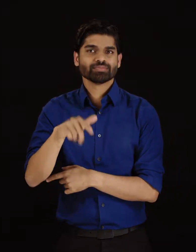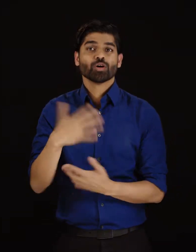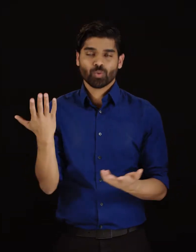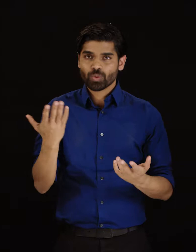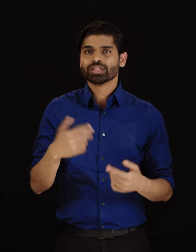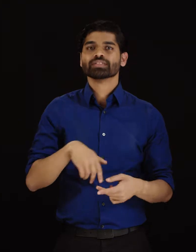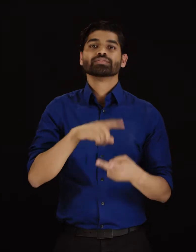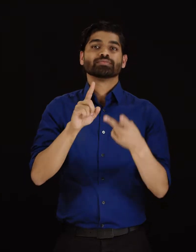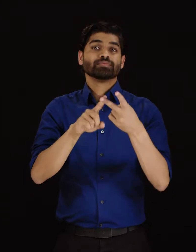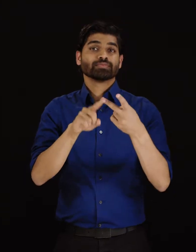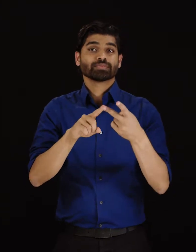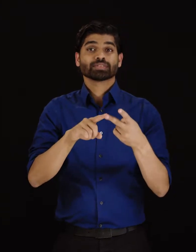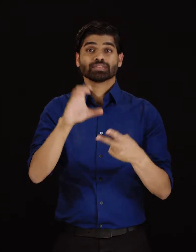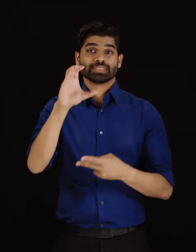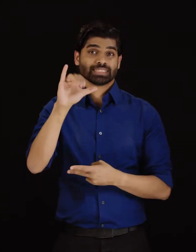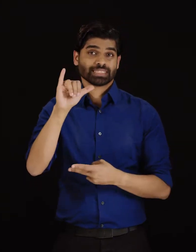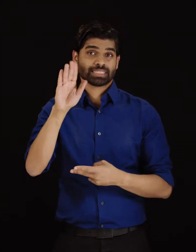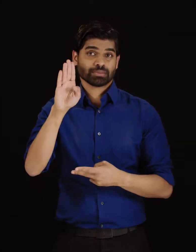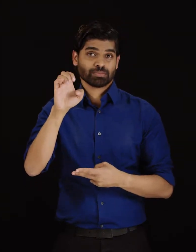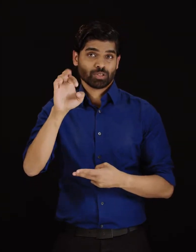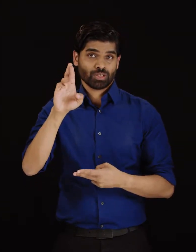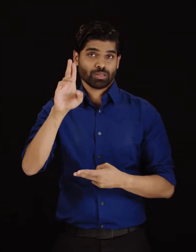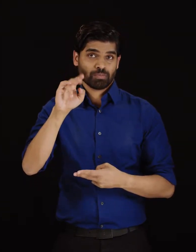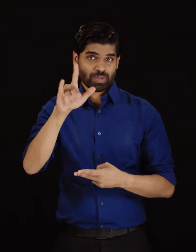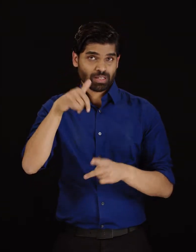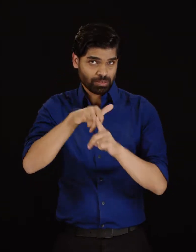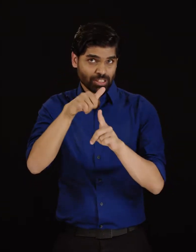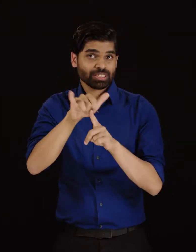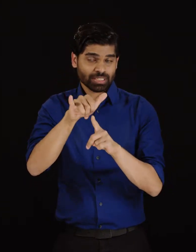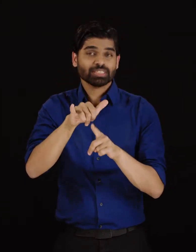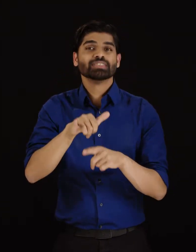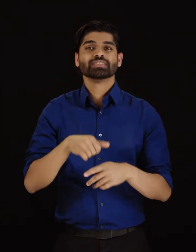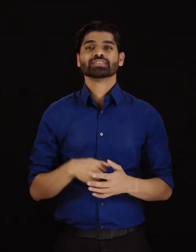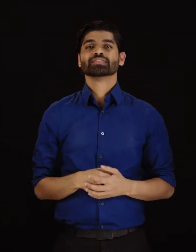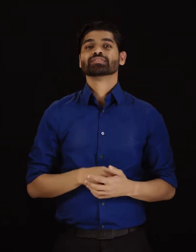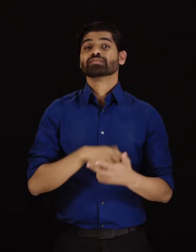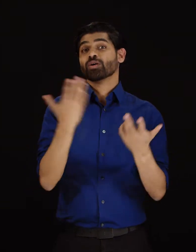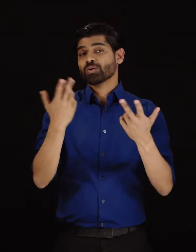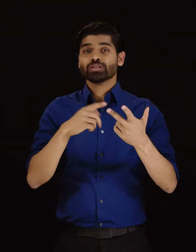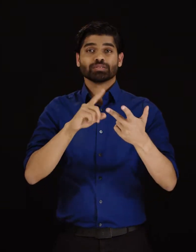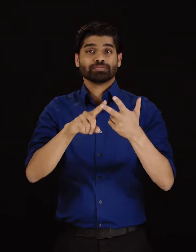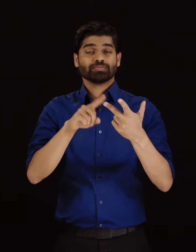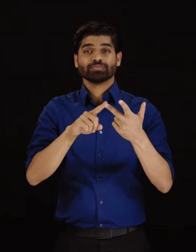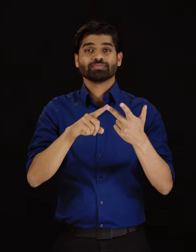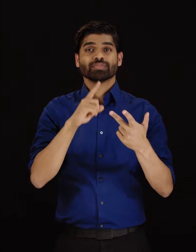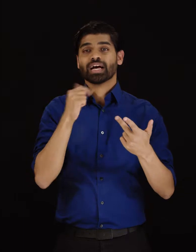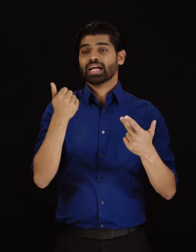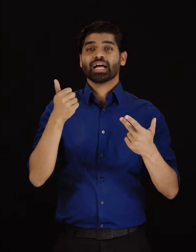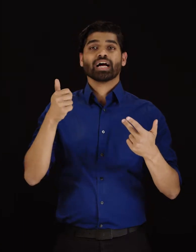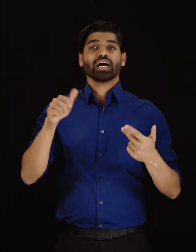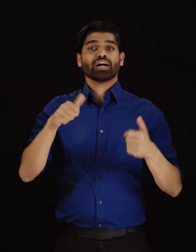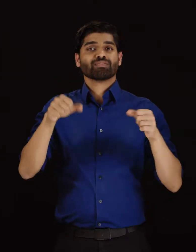modification of the services available to the customer. This may also be known as a Fair Use Policy.